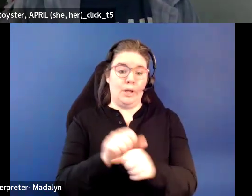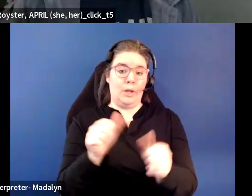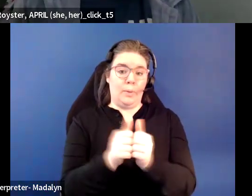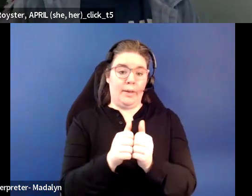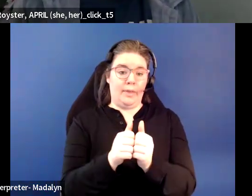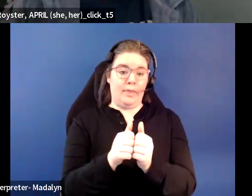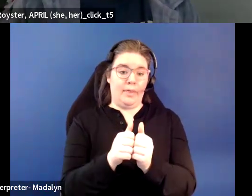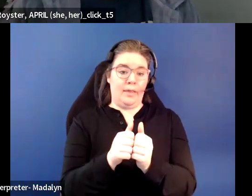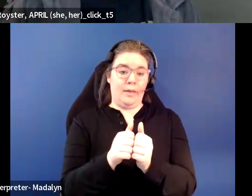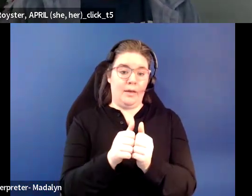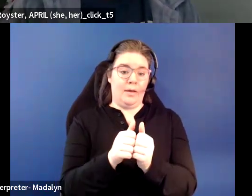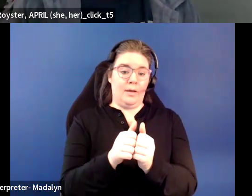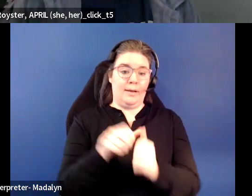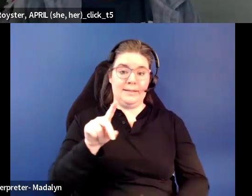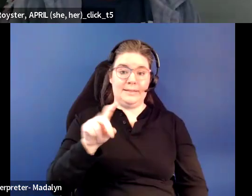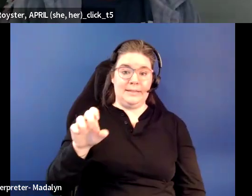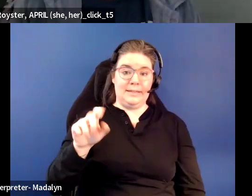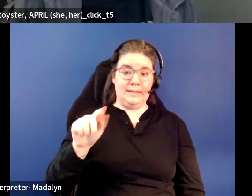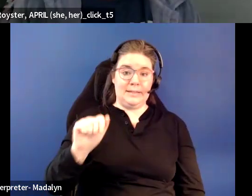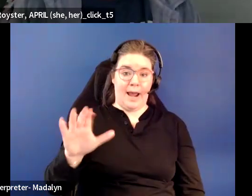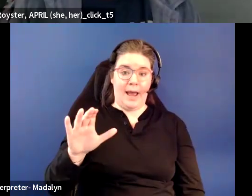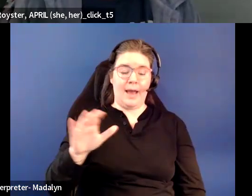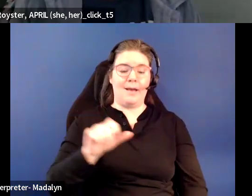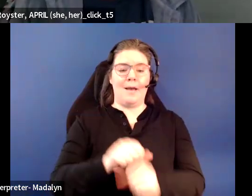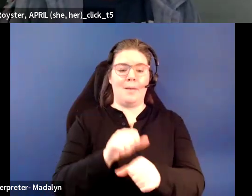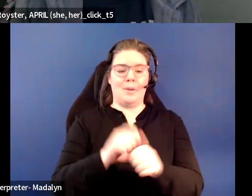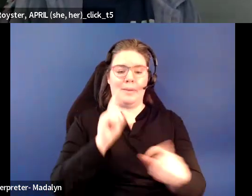Sierra Royster, APRIL (she, her): the D tag on employment conversations. So any employment